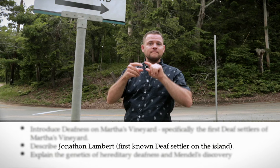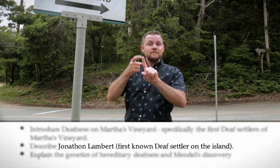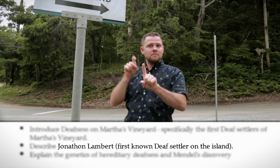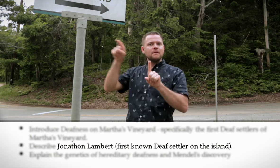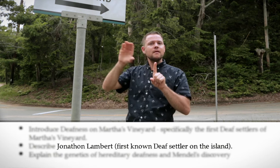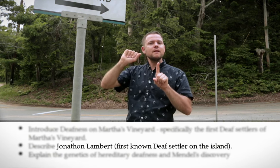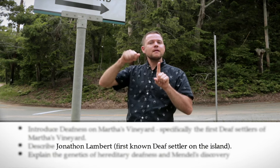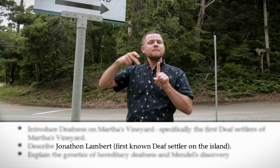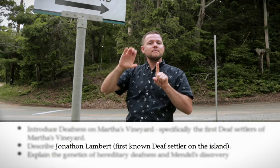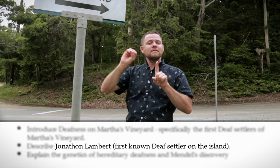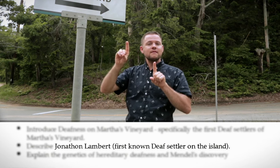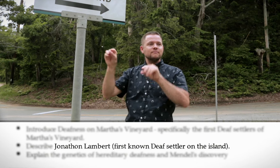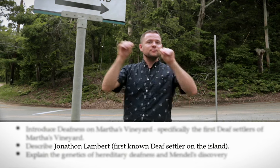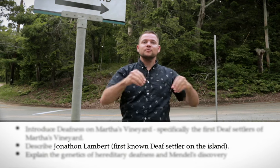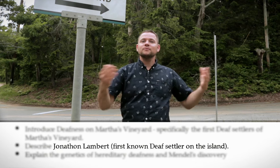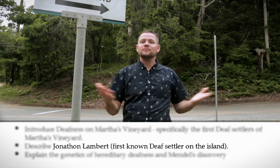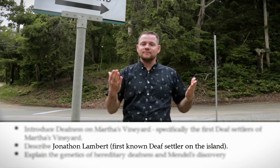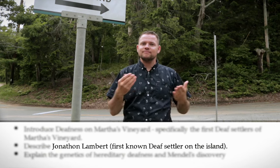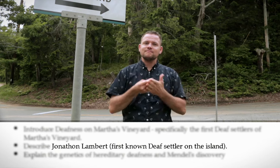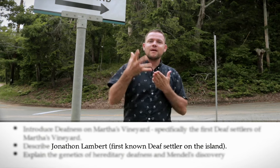He decided to move here from Cape Cod.